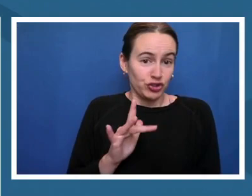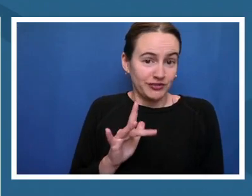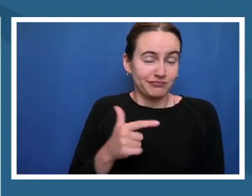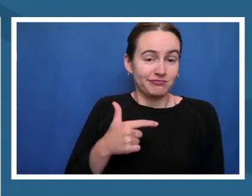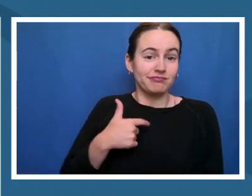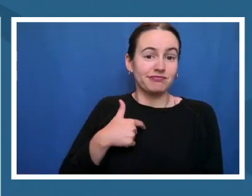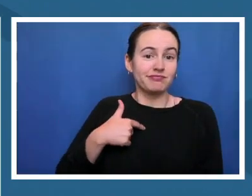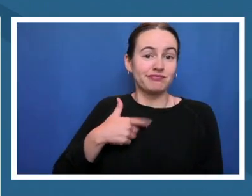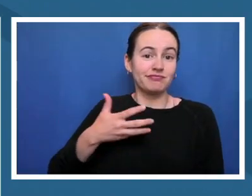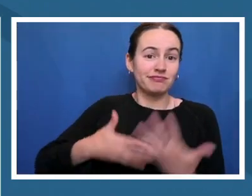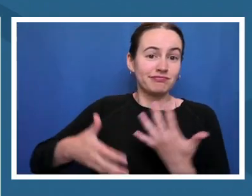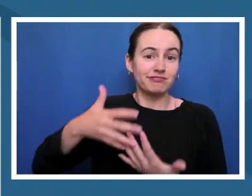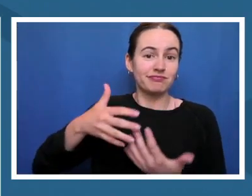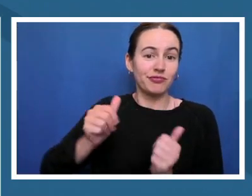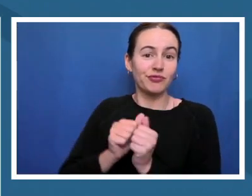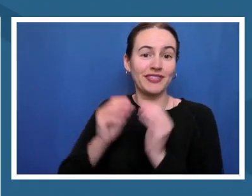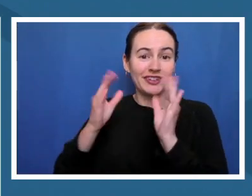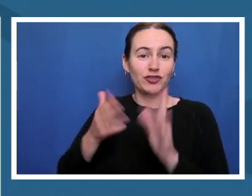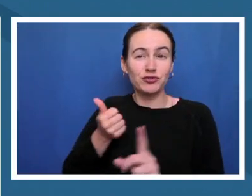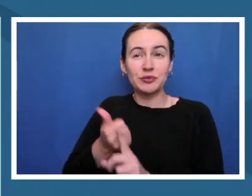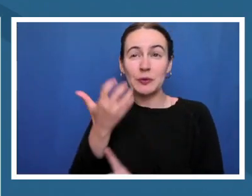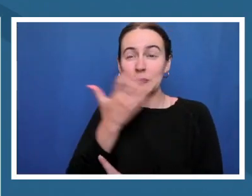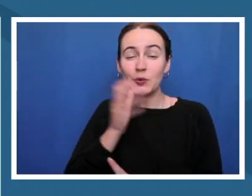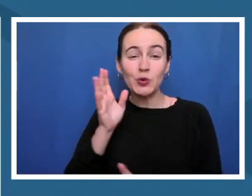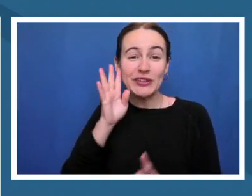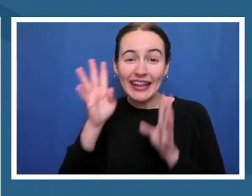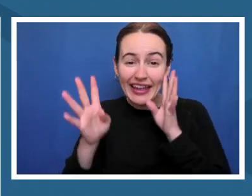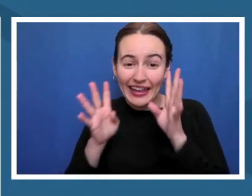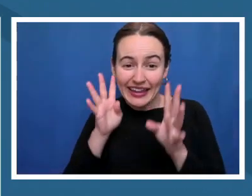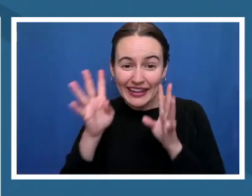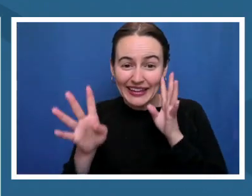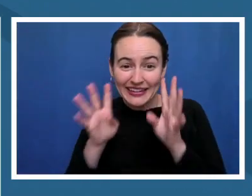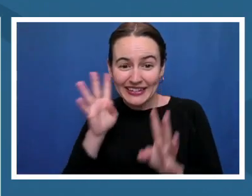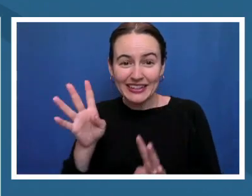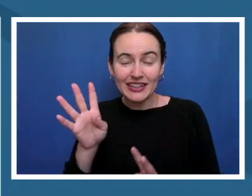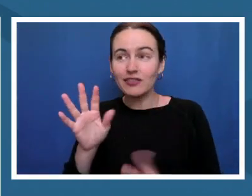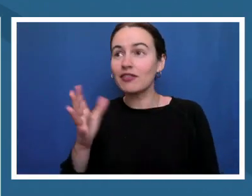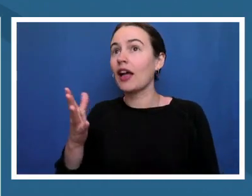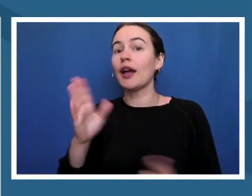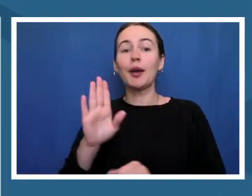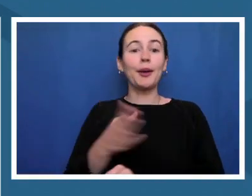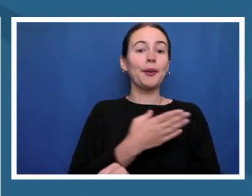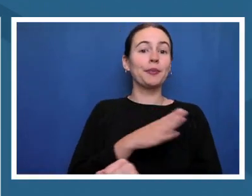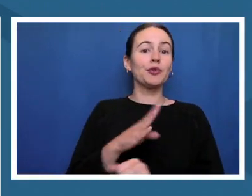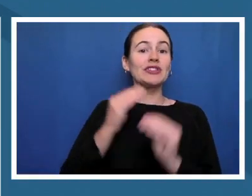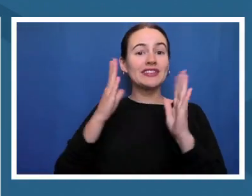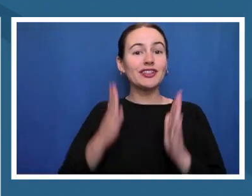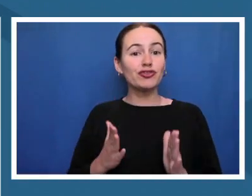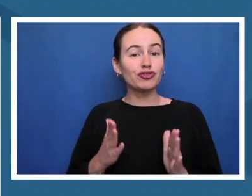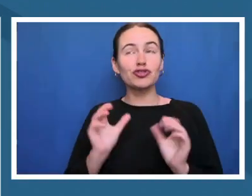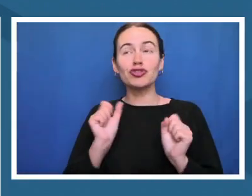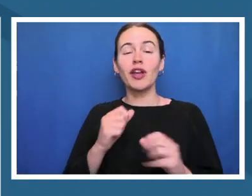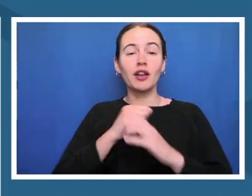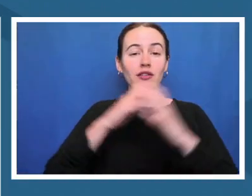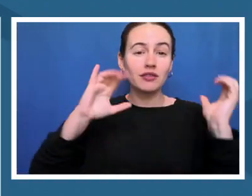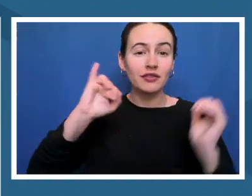creative about this like thinking about things like i'm a music teacher and i can explode jazz